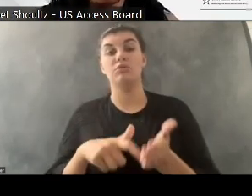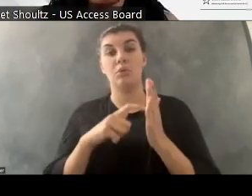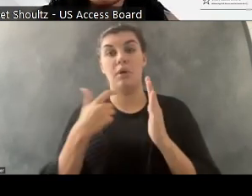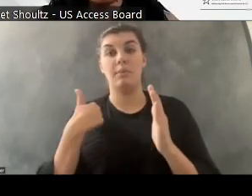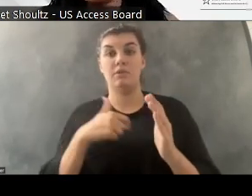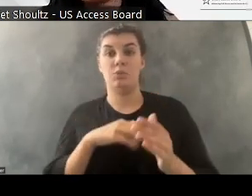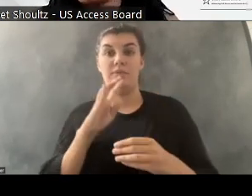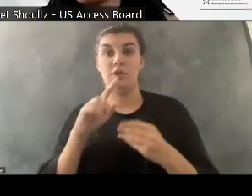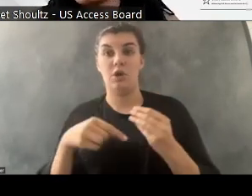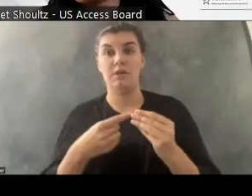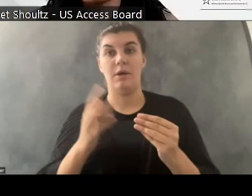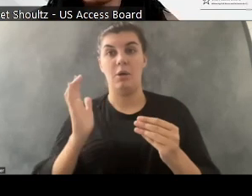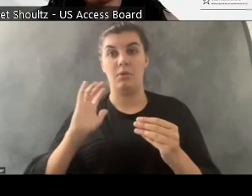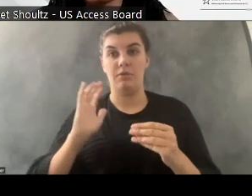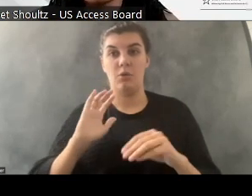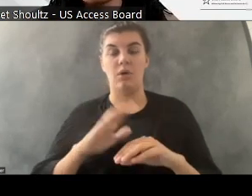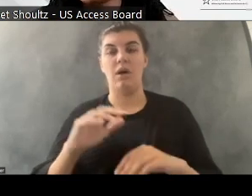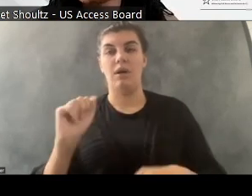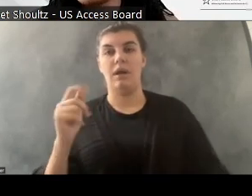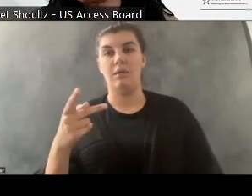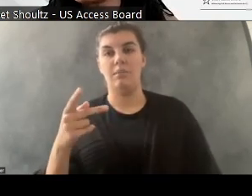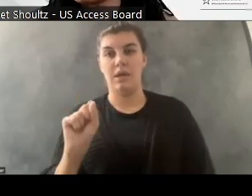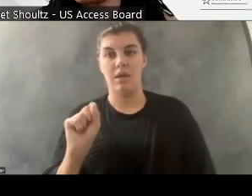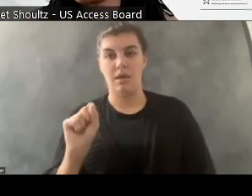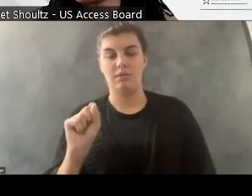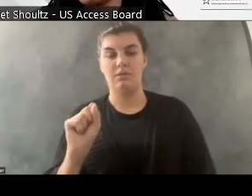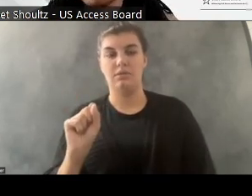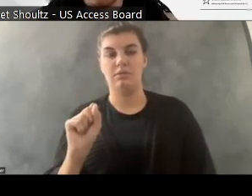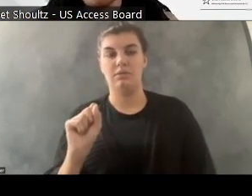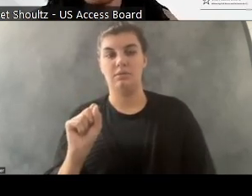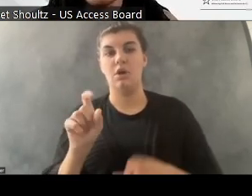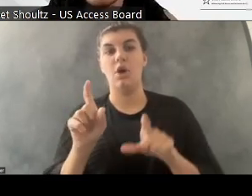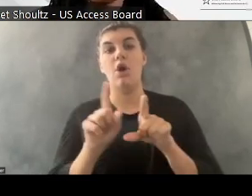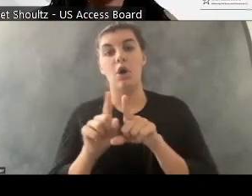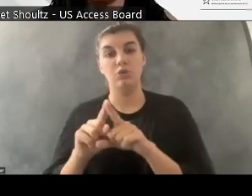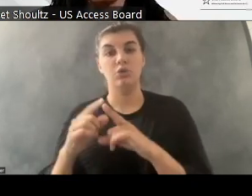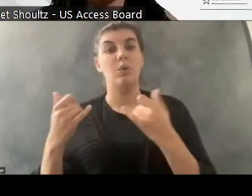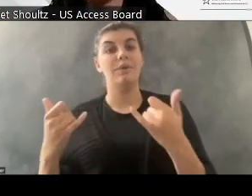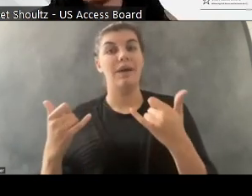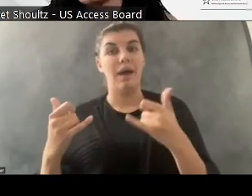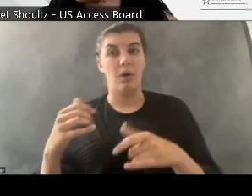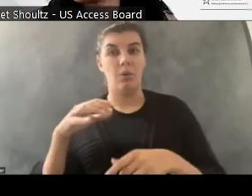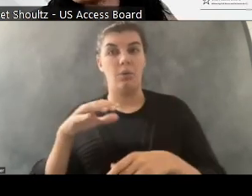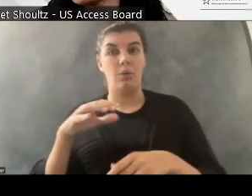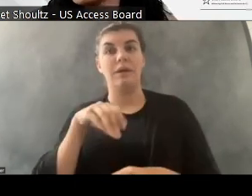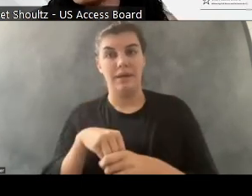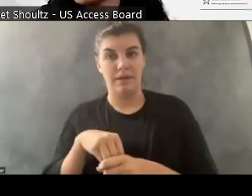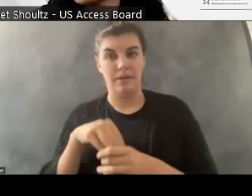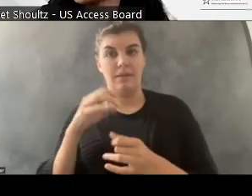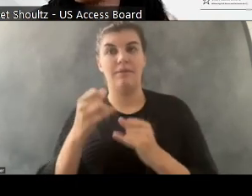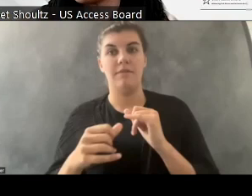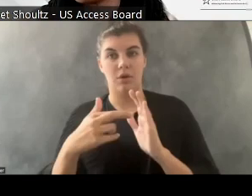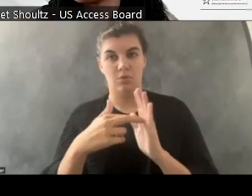we had referenced on APS, Accessible Pedestrian Signals, are also now in the final rule. As well